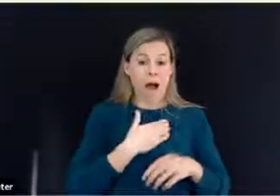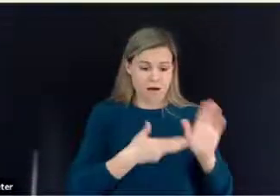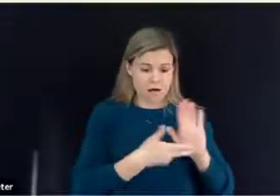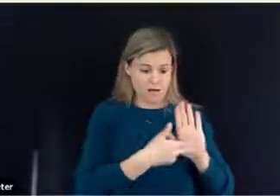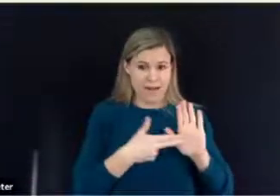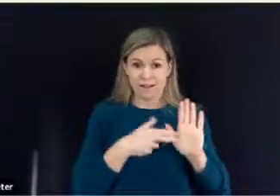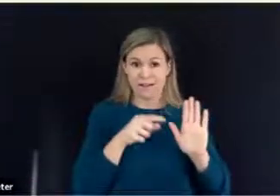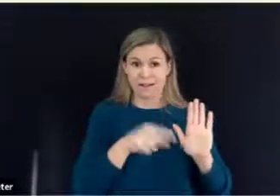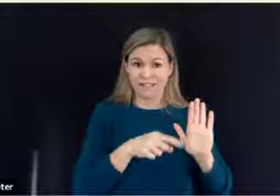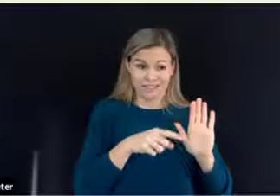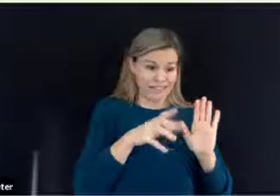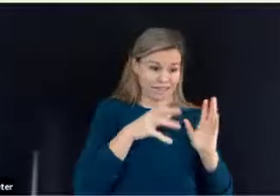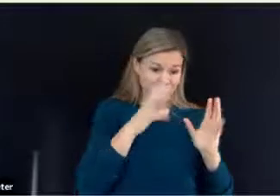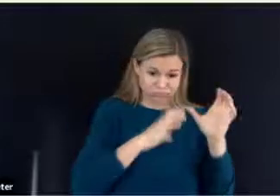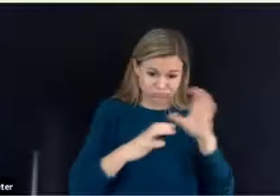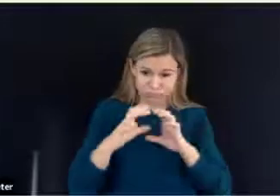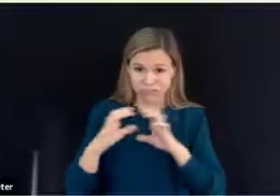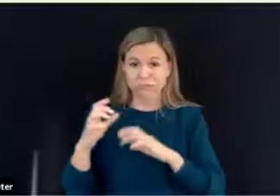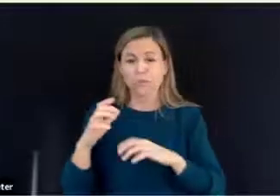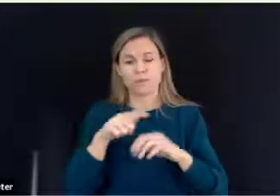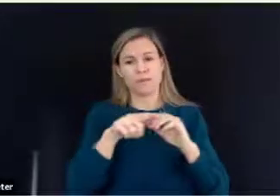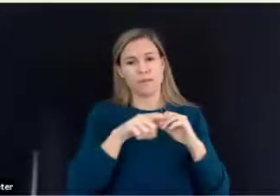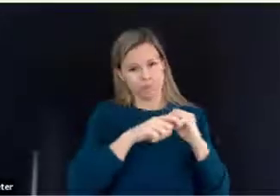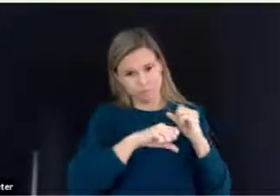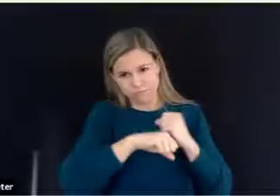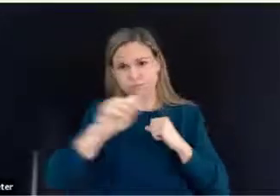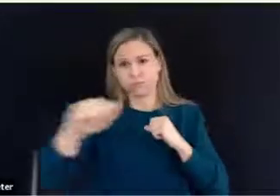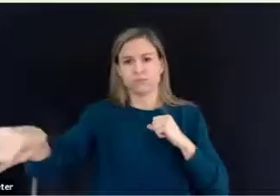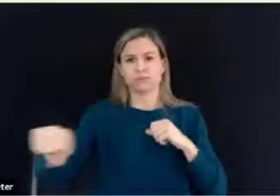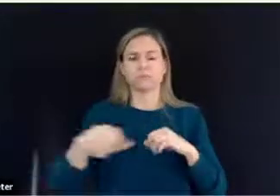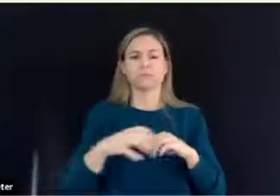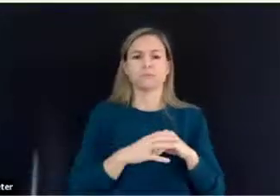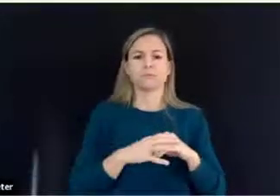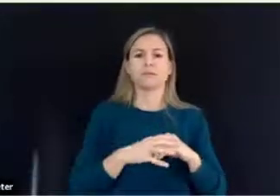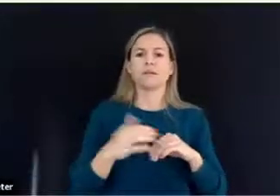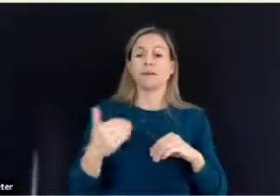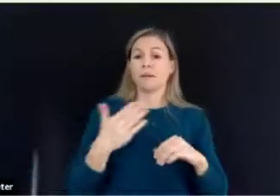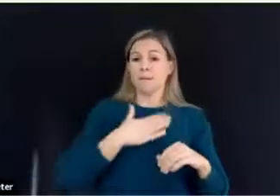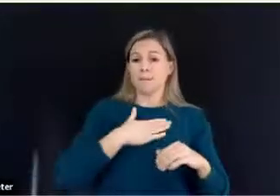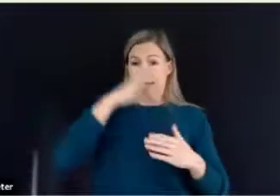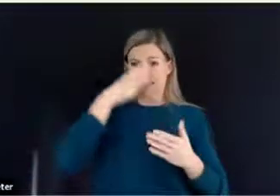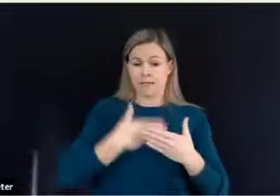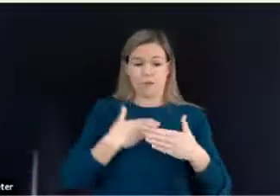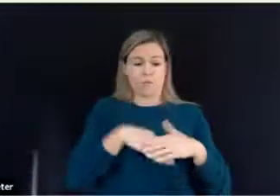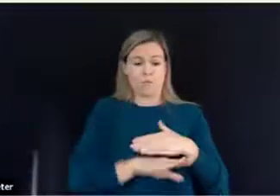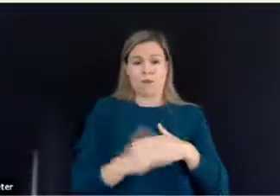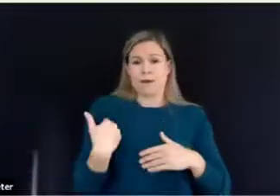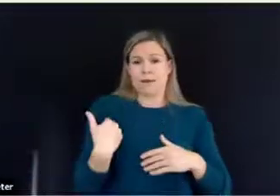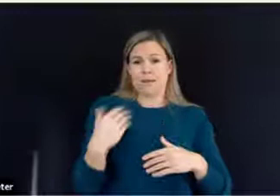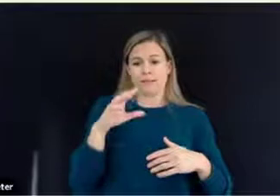In 2000, my son was born and I immediately noticed something wasn't right.